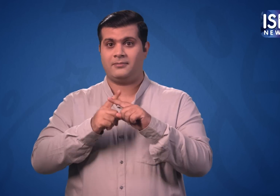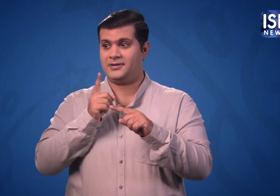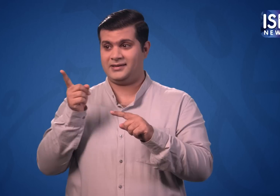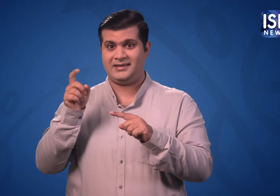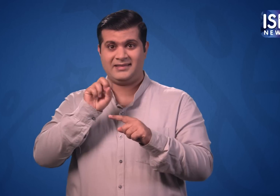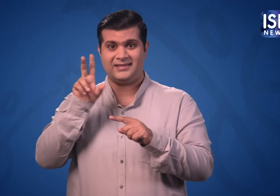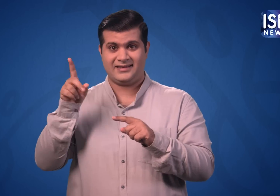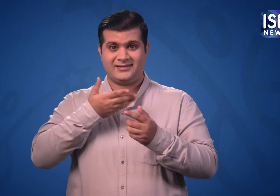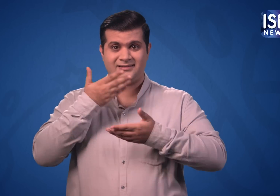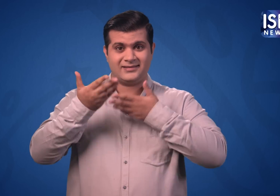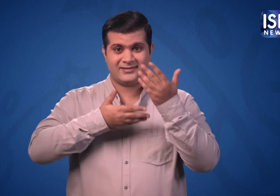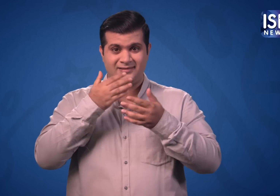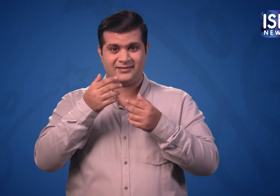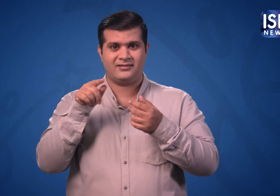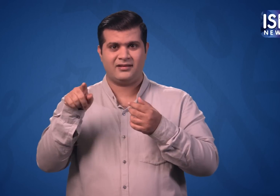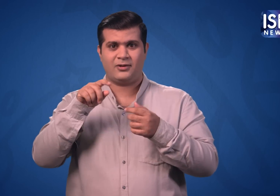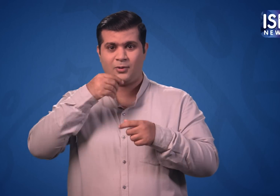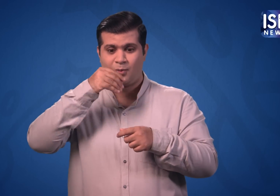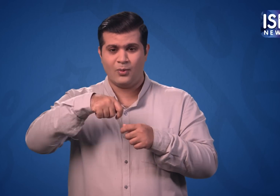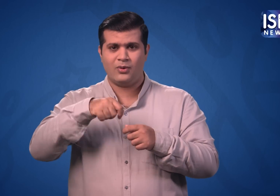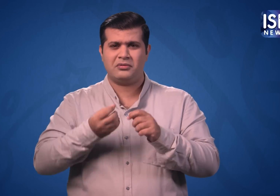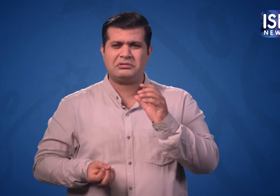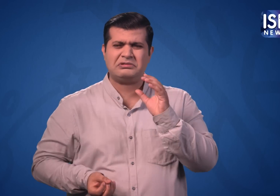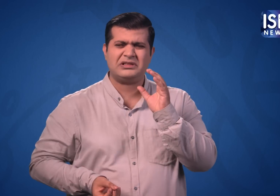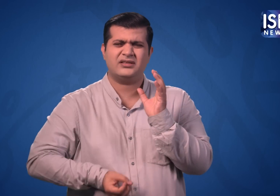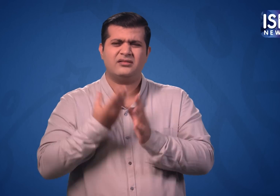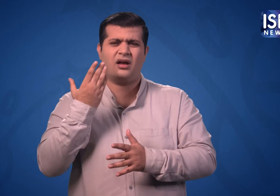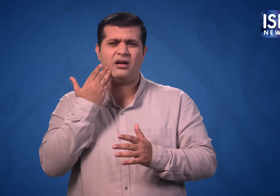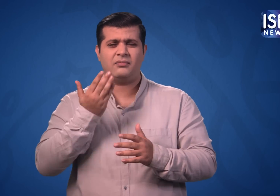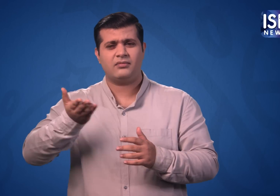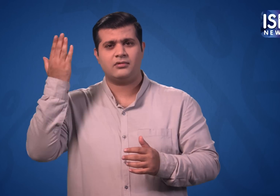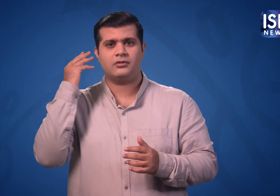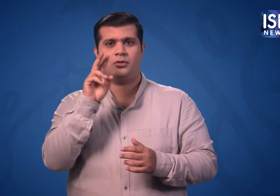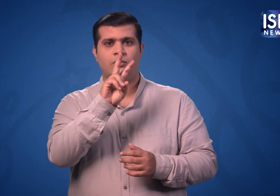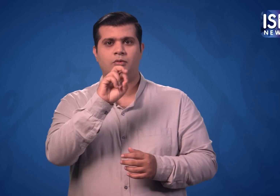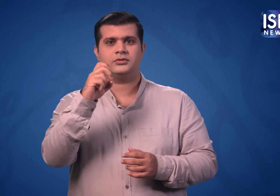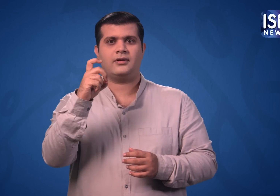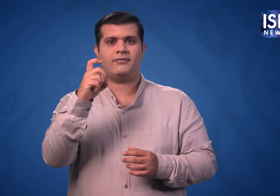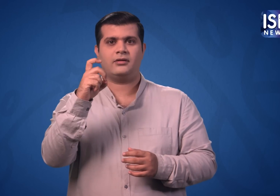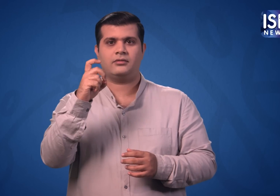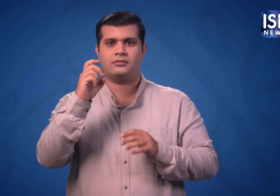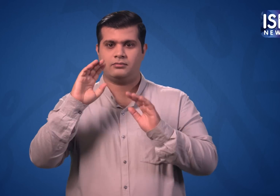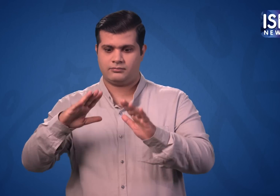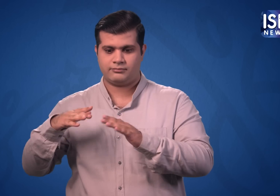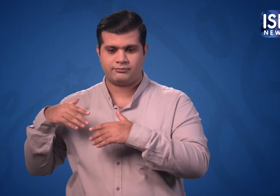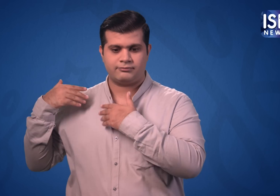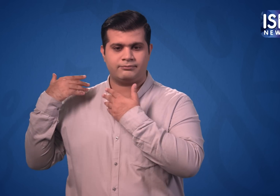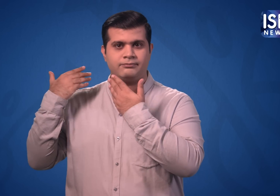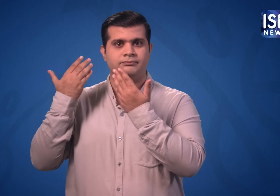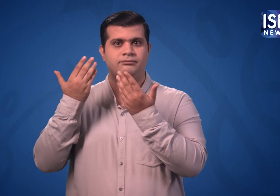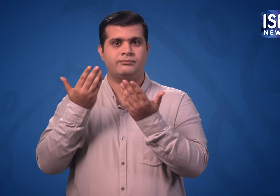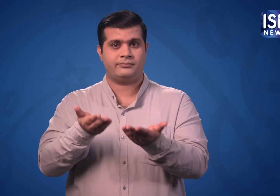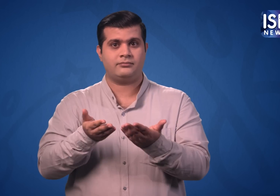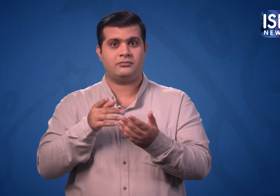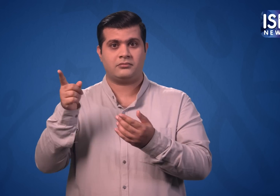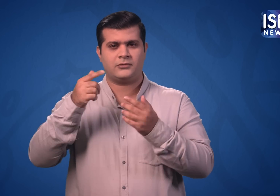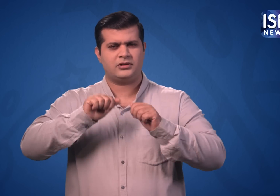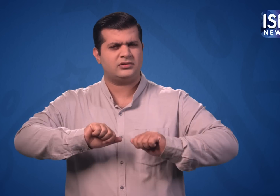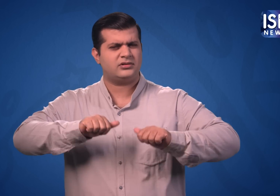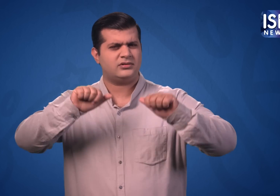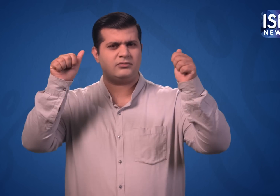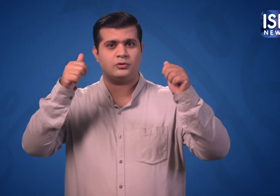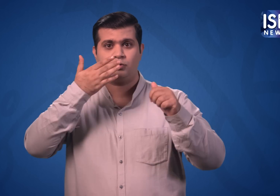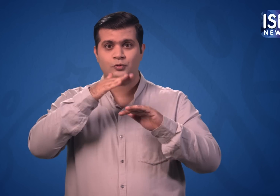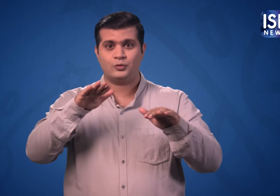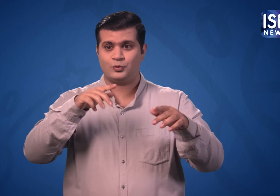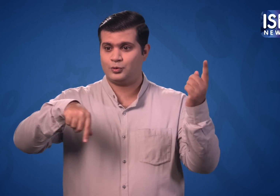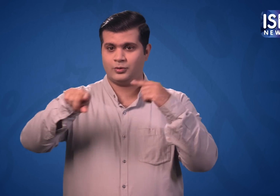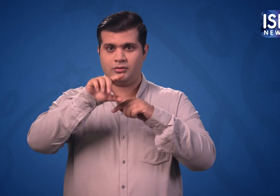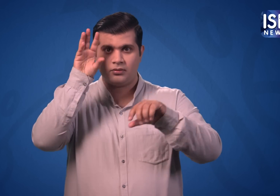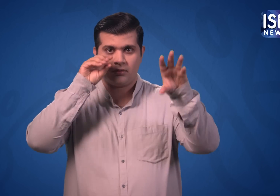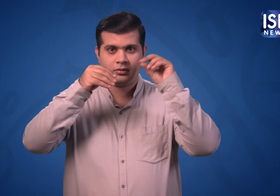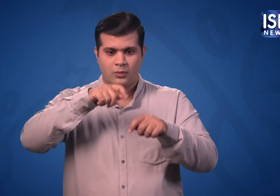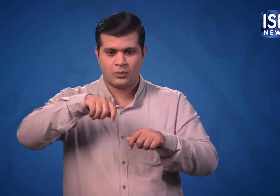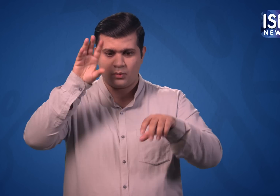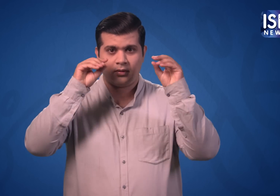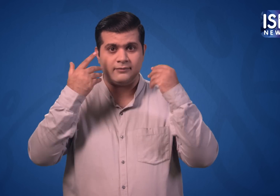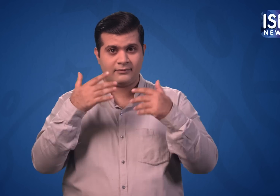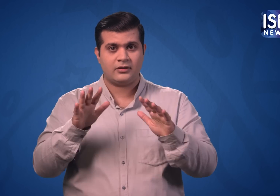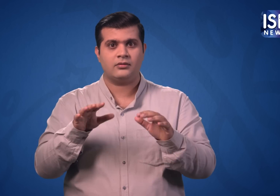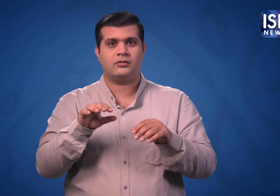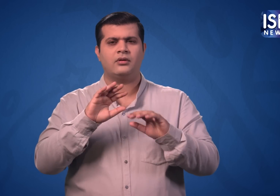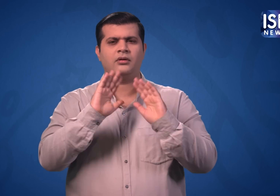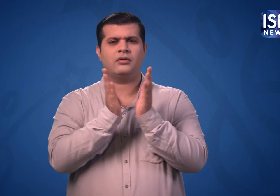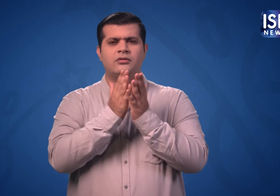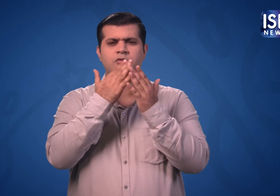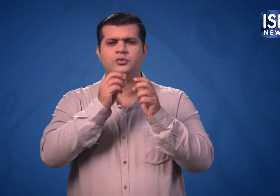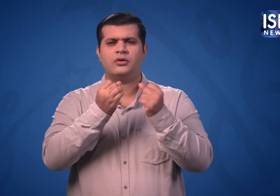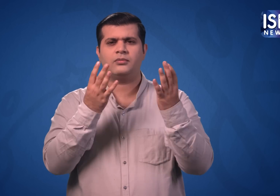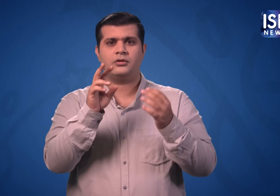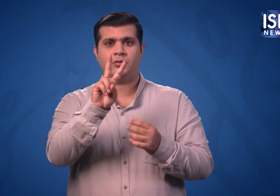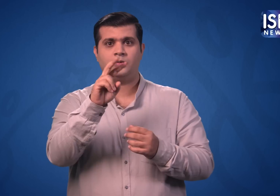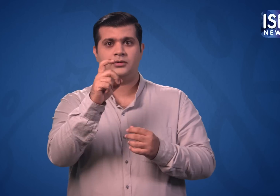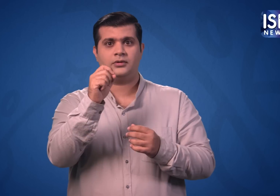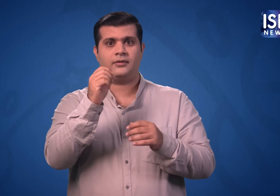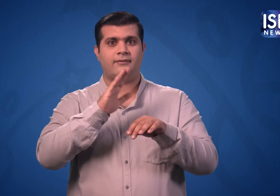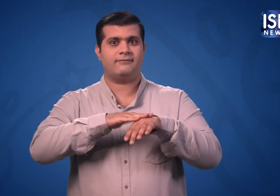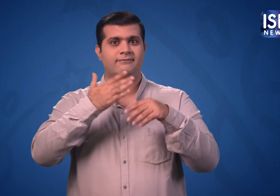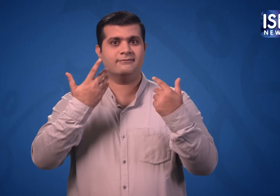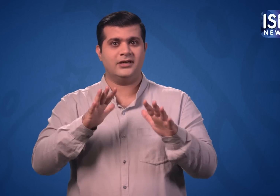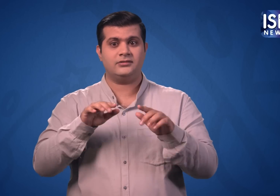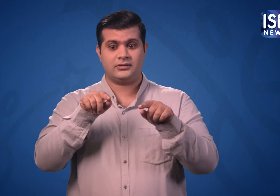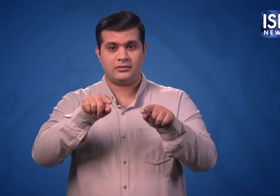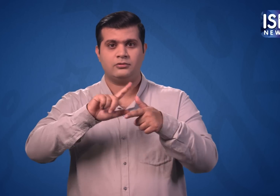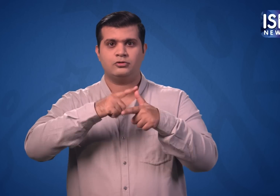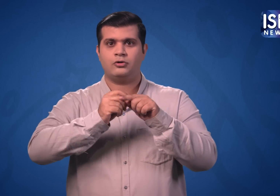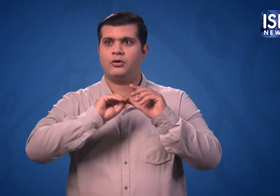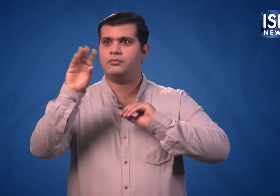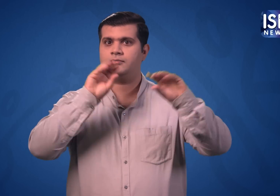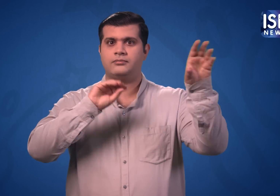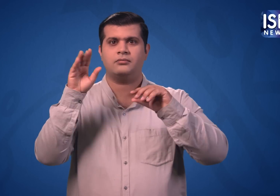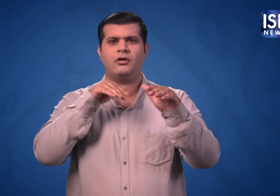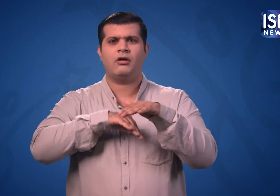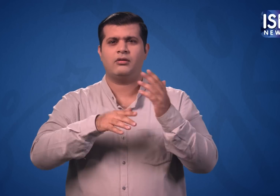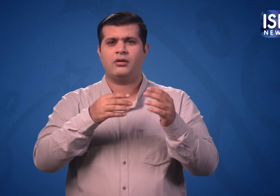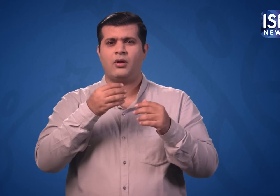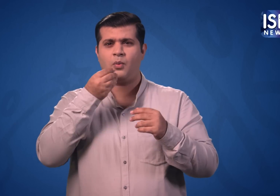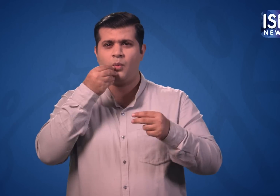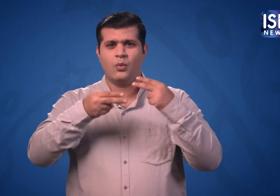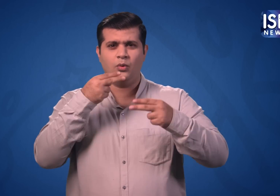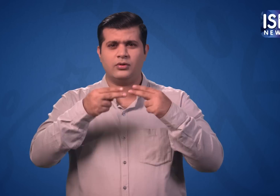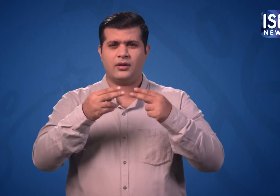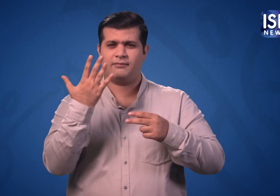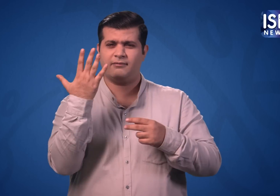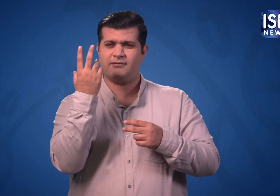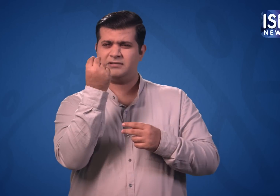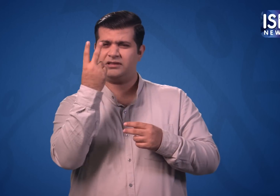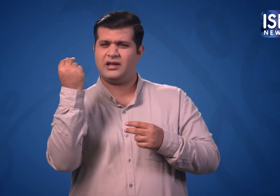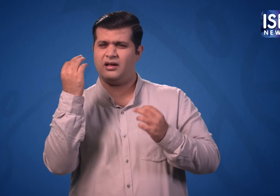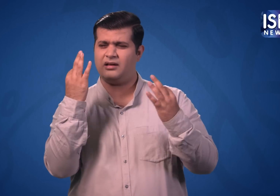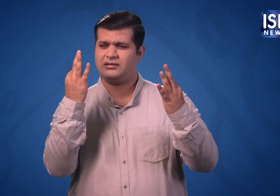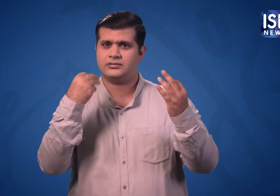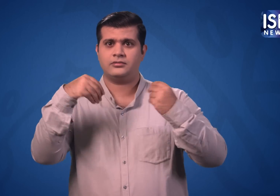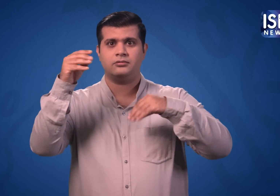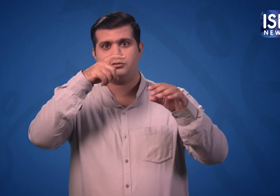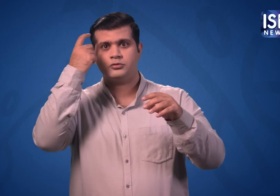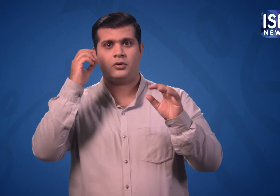The Deeds Catering Institute started in 2007 and over 270 Deaf youth have been trained and given placement in the Hotel industry.